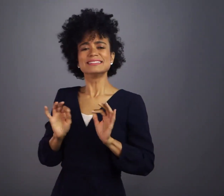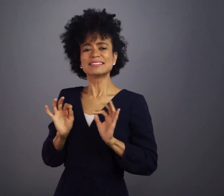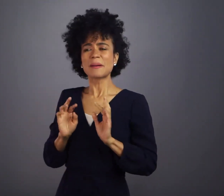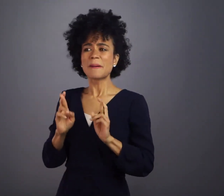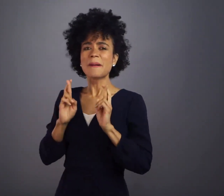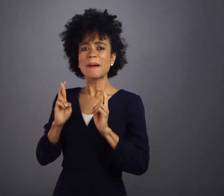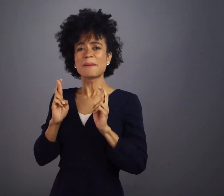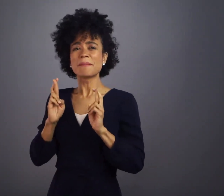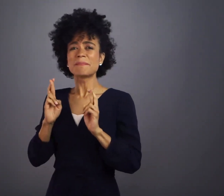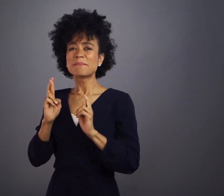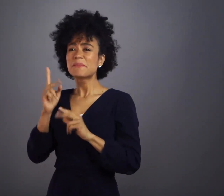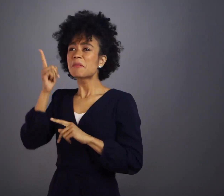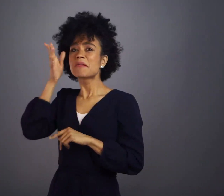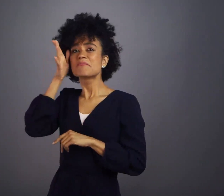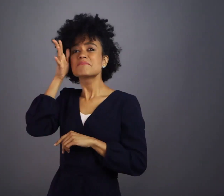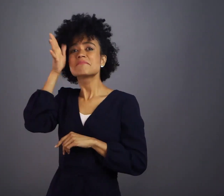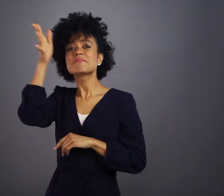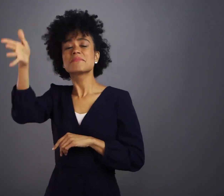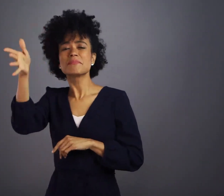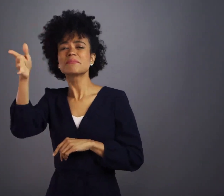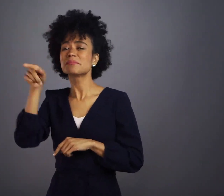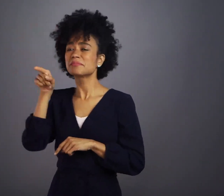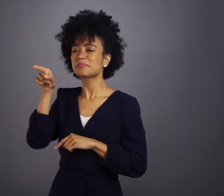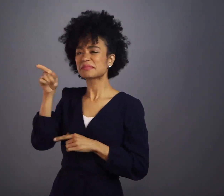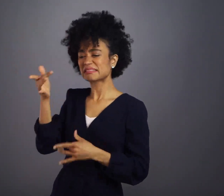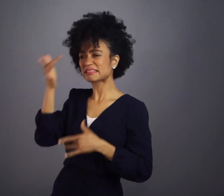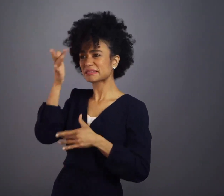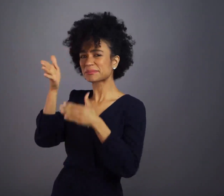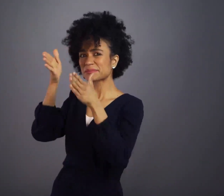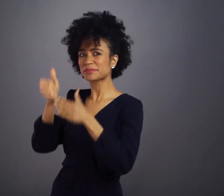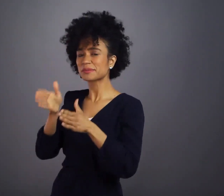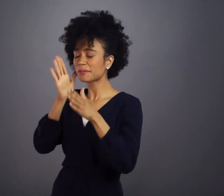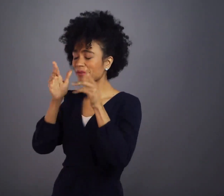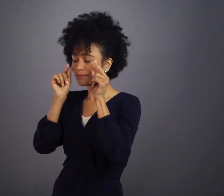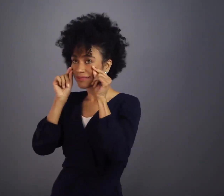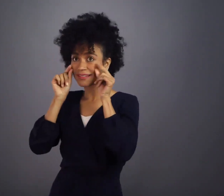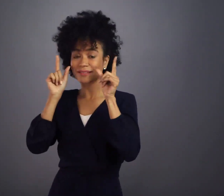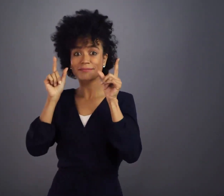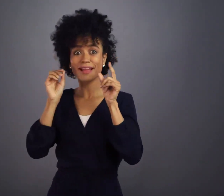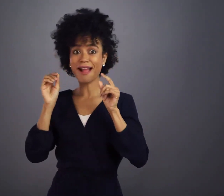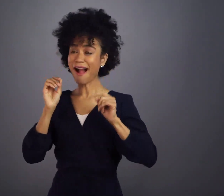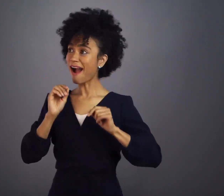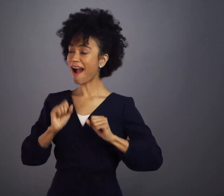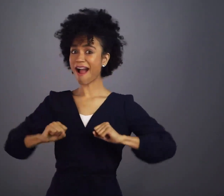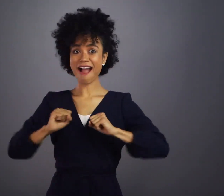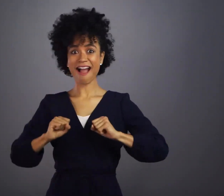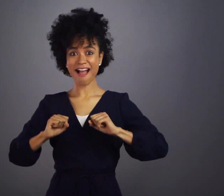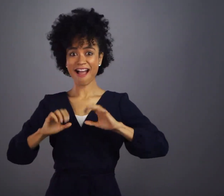when the sufferer will rouse himself from his lethargy and assert his power of will.